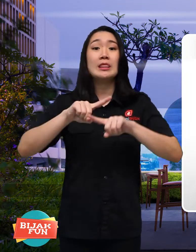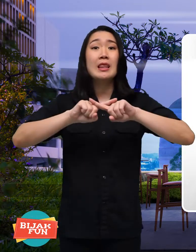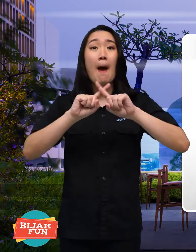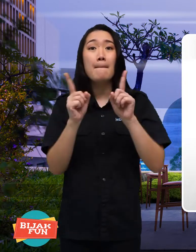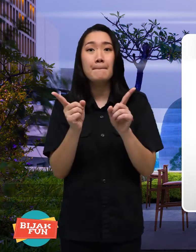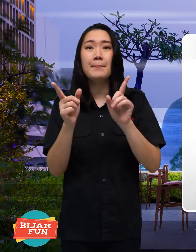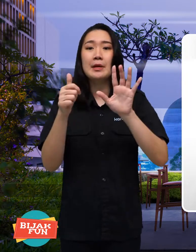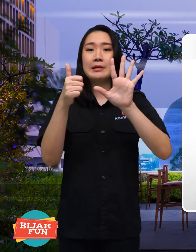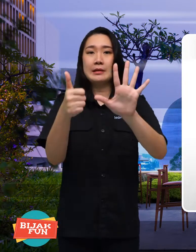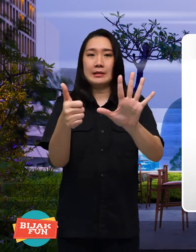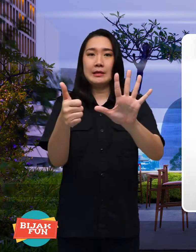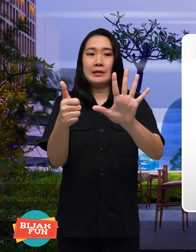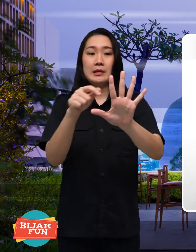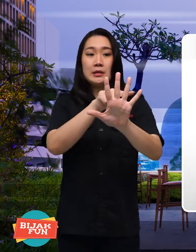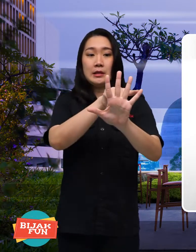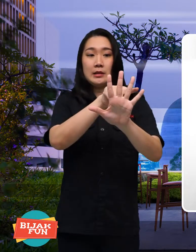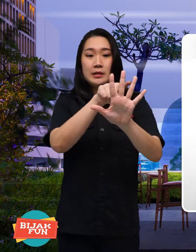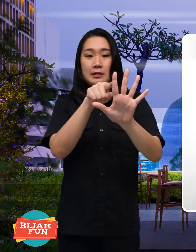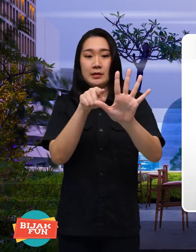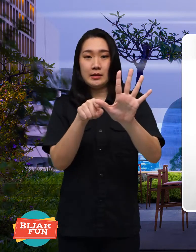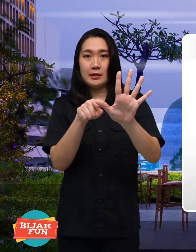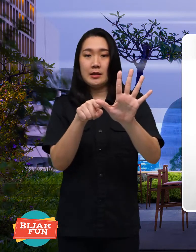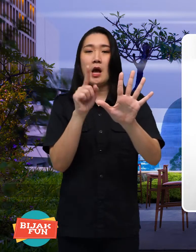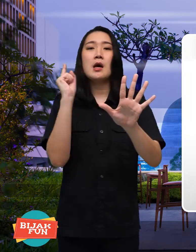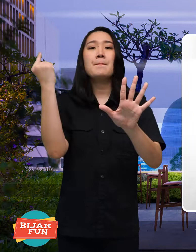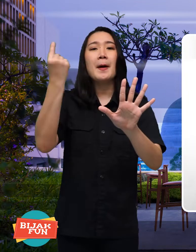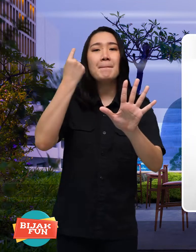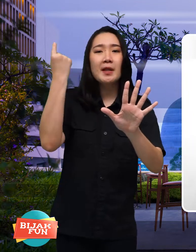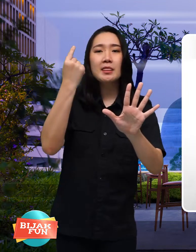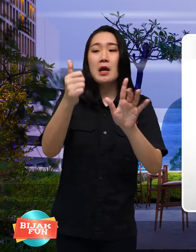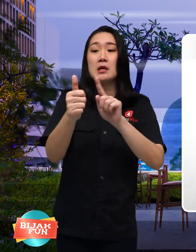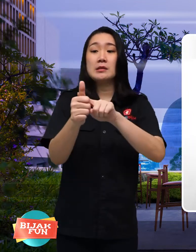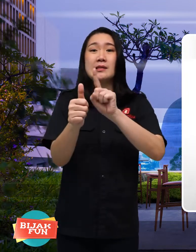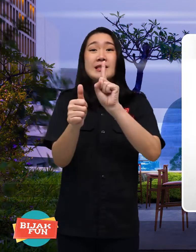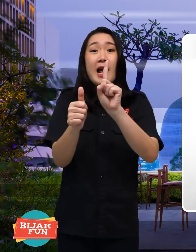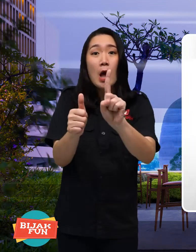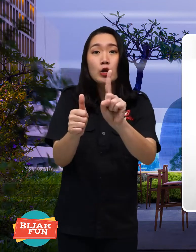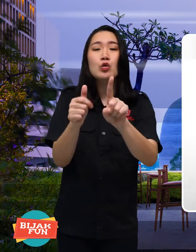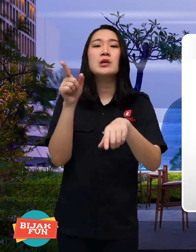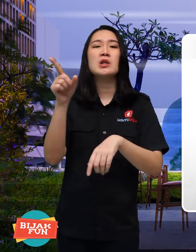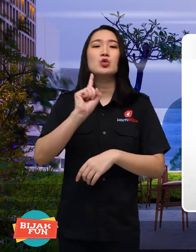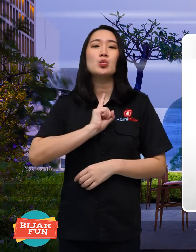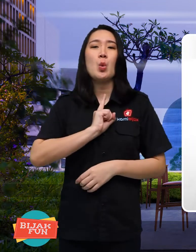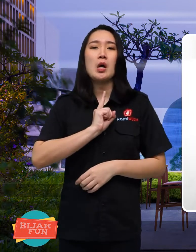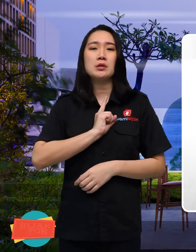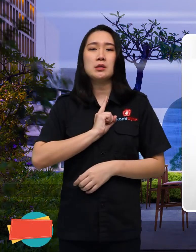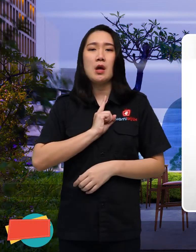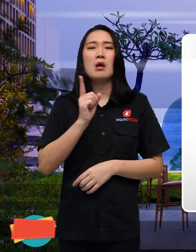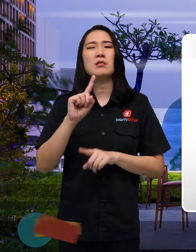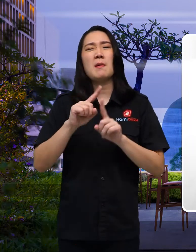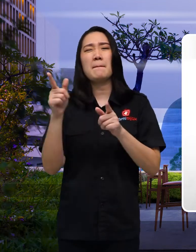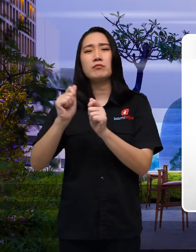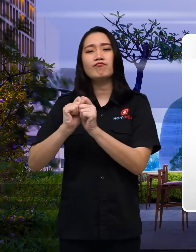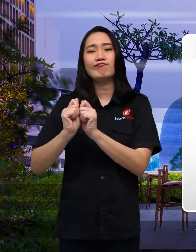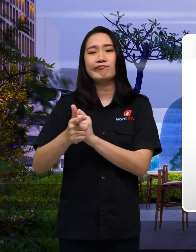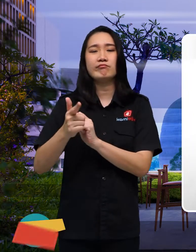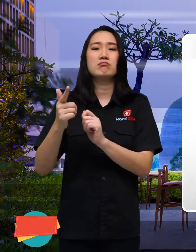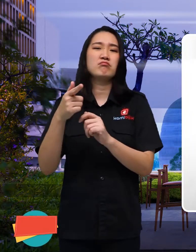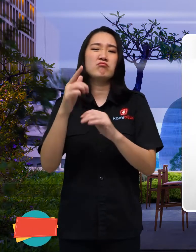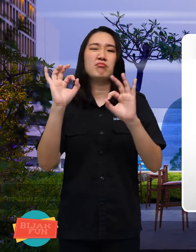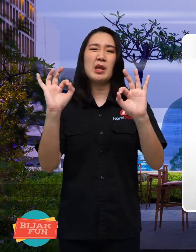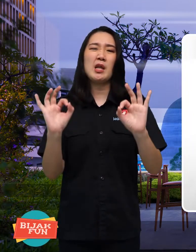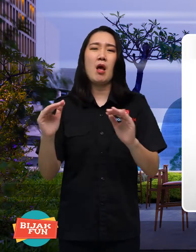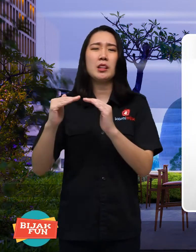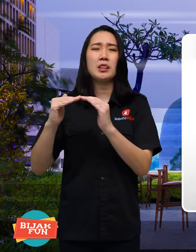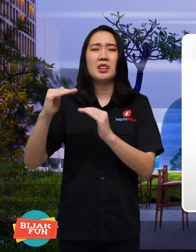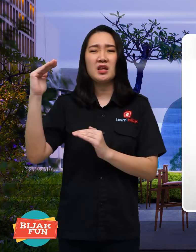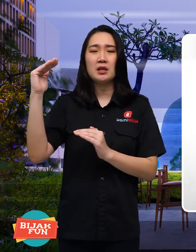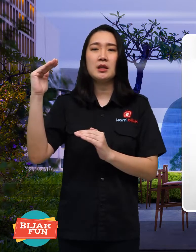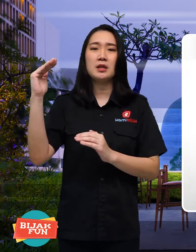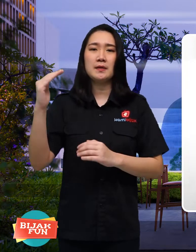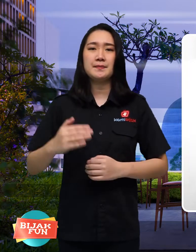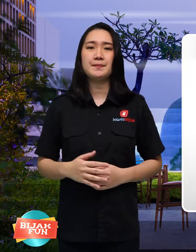but only one from the government and the other private sector with high tuition fees.